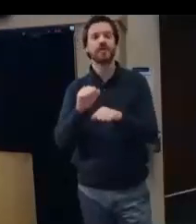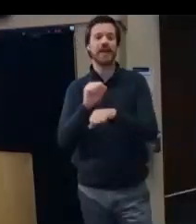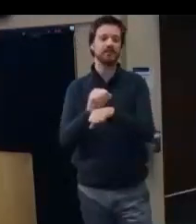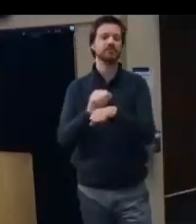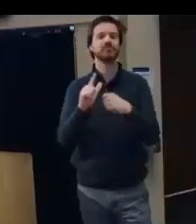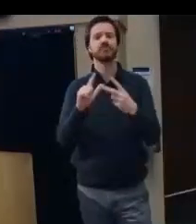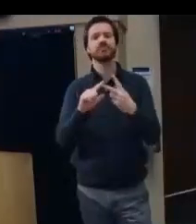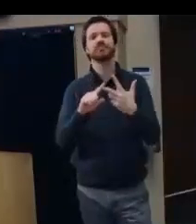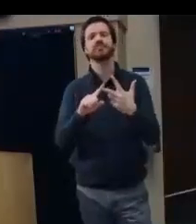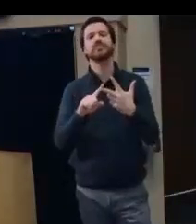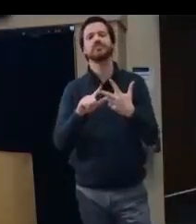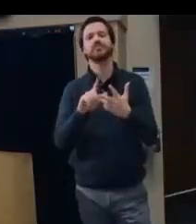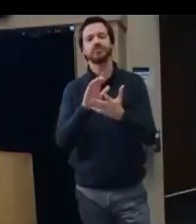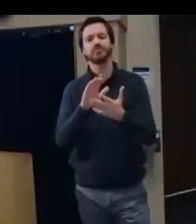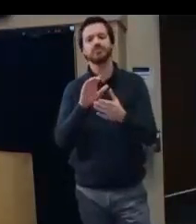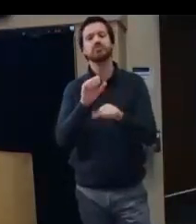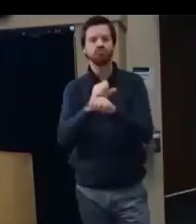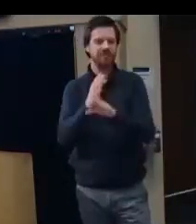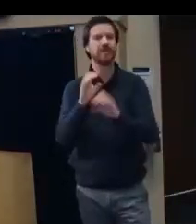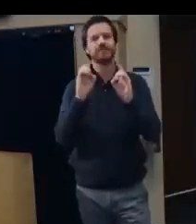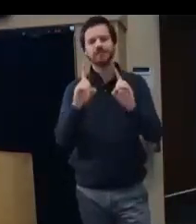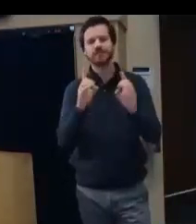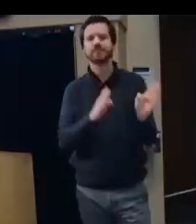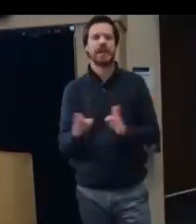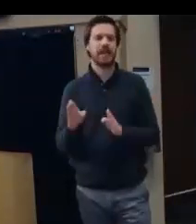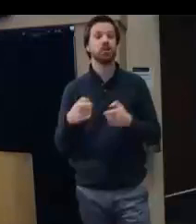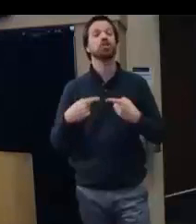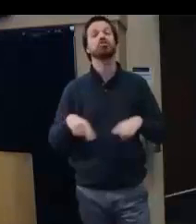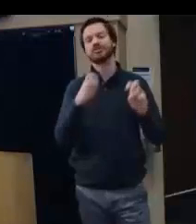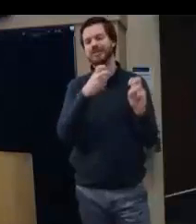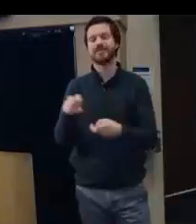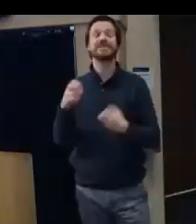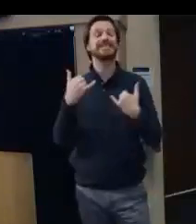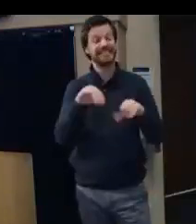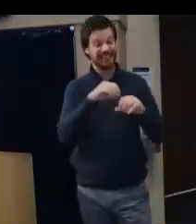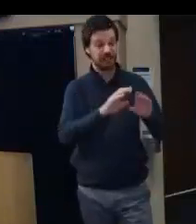planning within transition education so when people are still in the Pediatric setting we